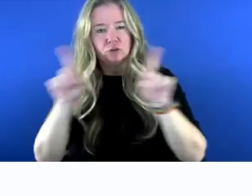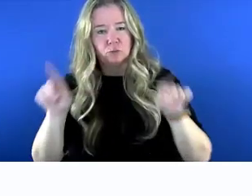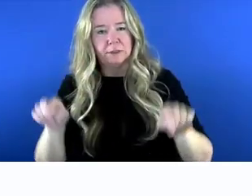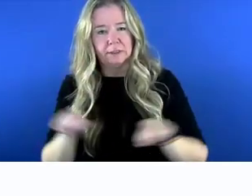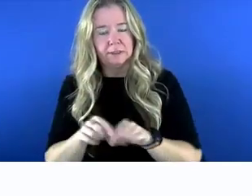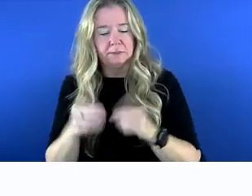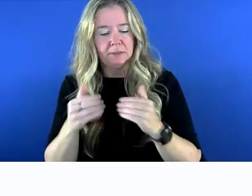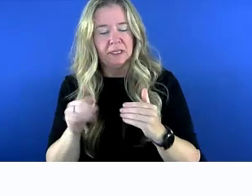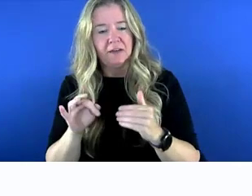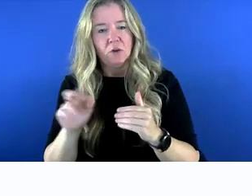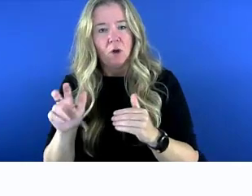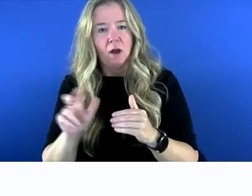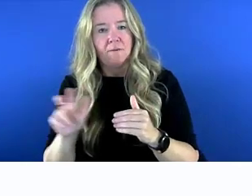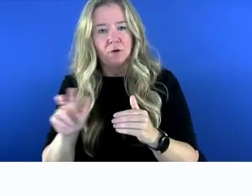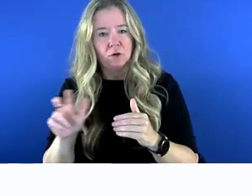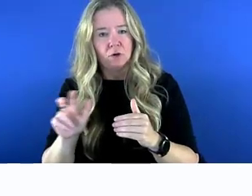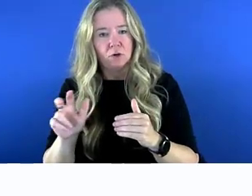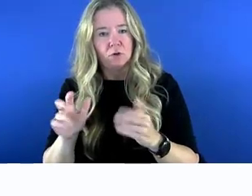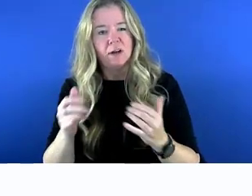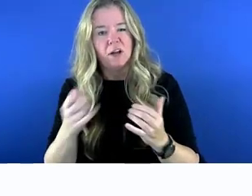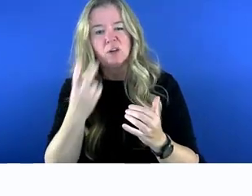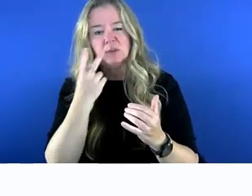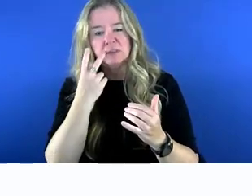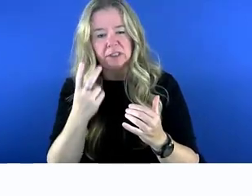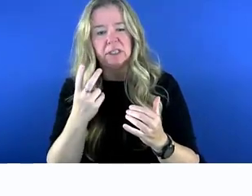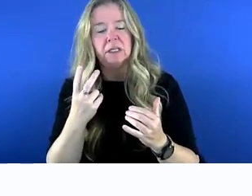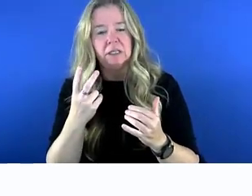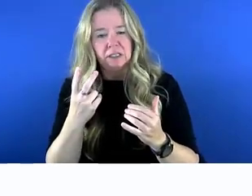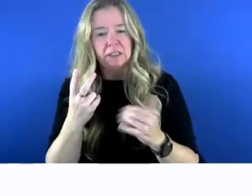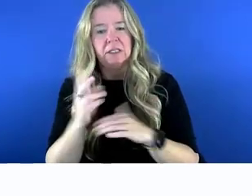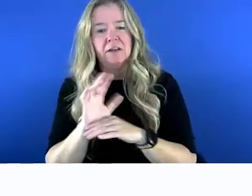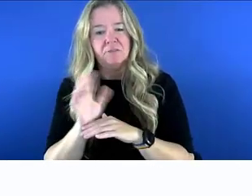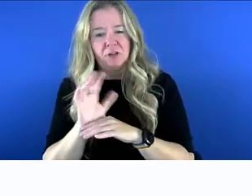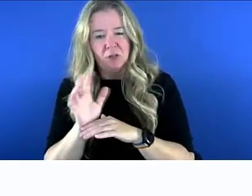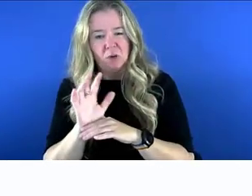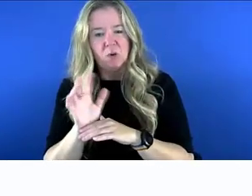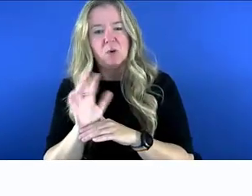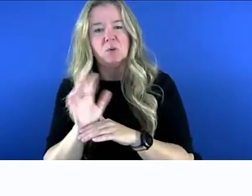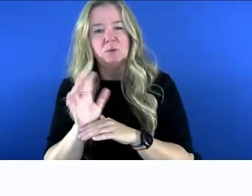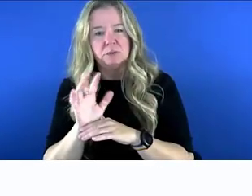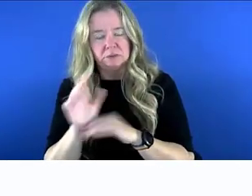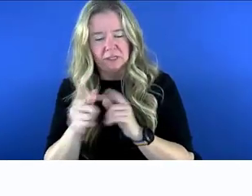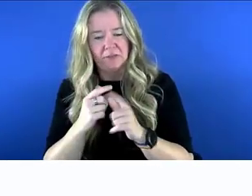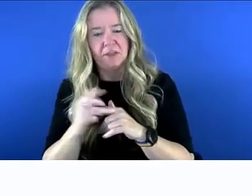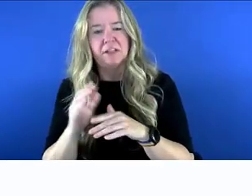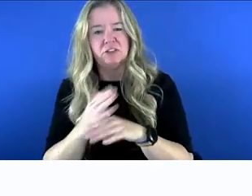If you hover on your screen right now, you should see some videos on the side and a shared PowerPoint.